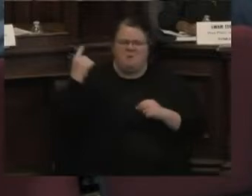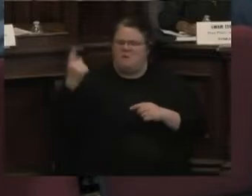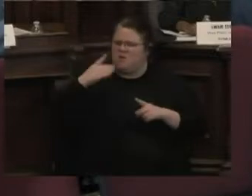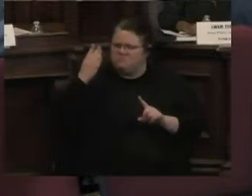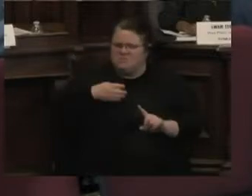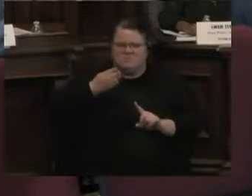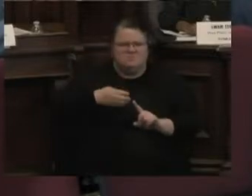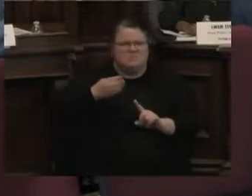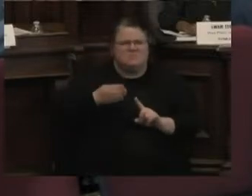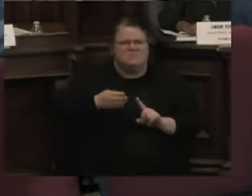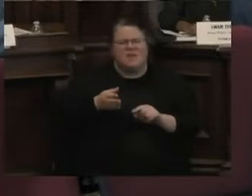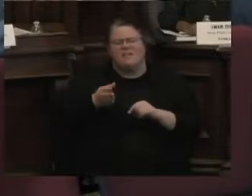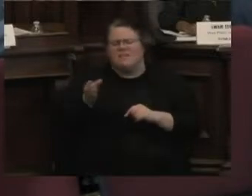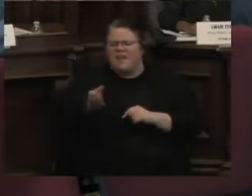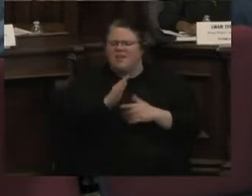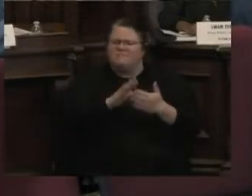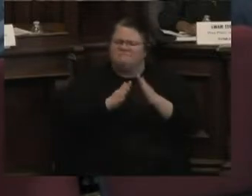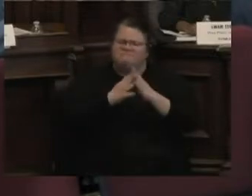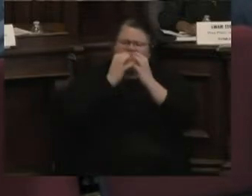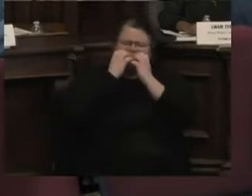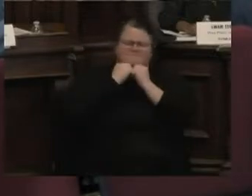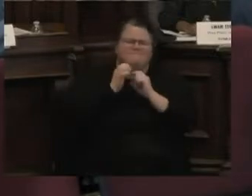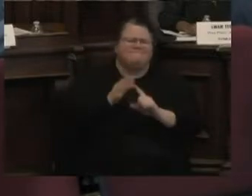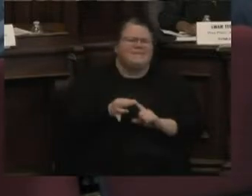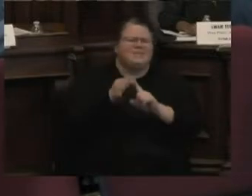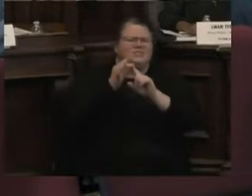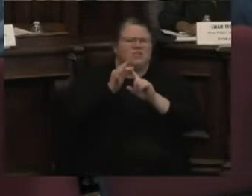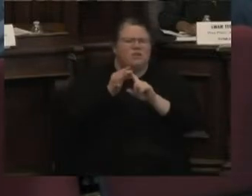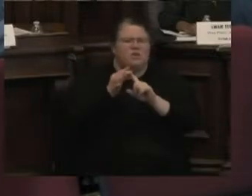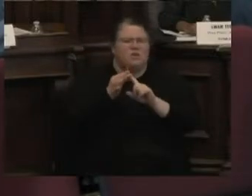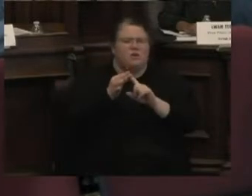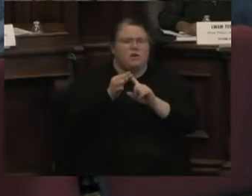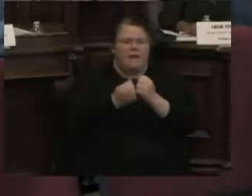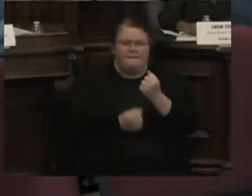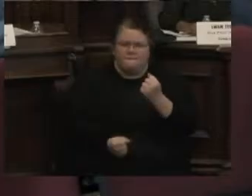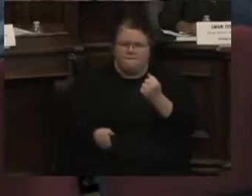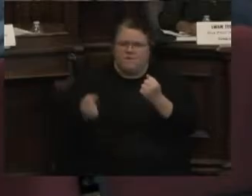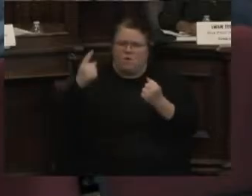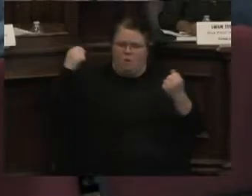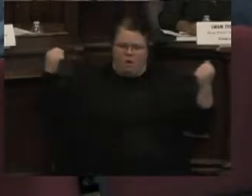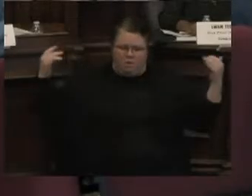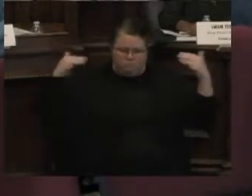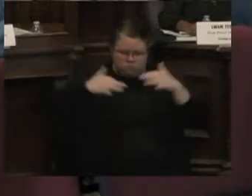I had more time, I was at the public market every single